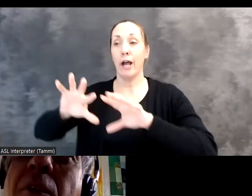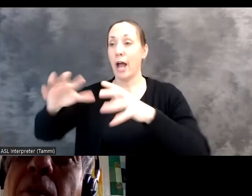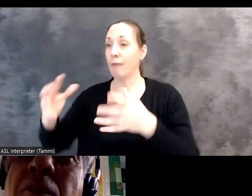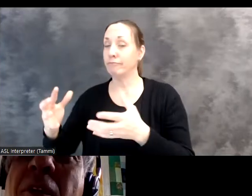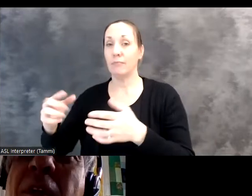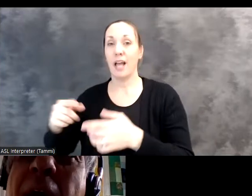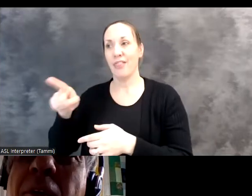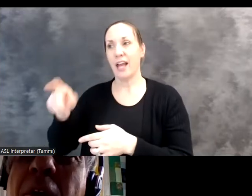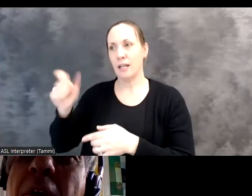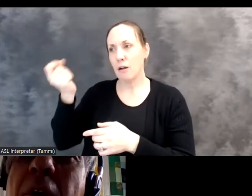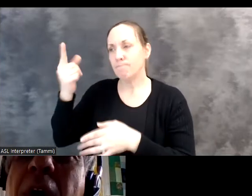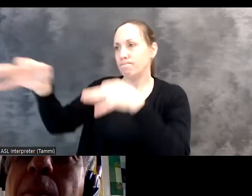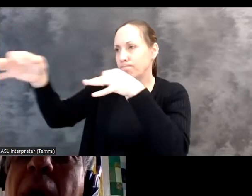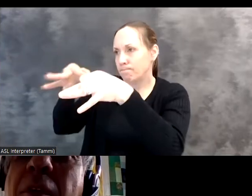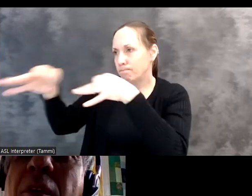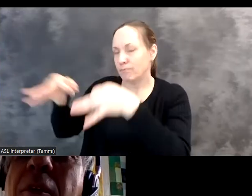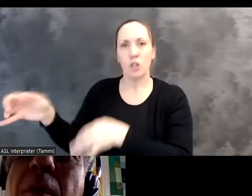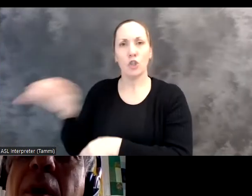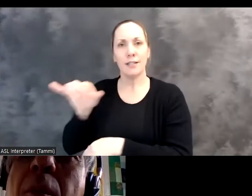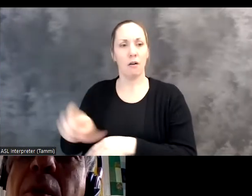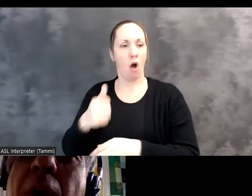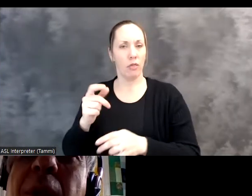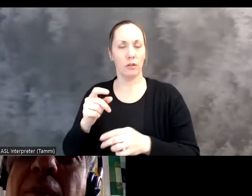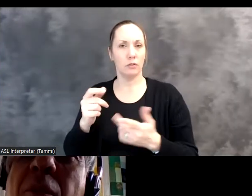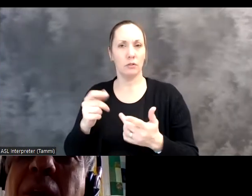to the points made earlier. There are people that live in